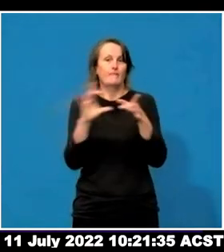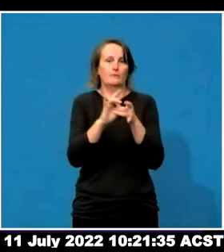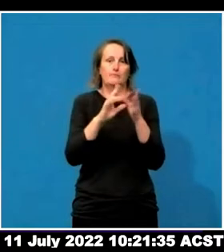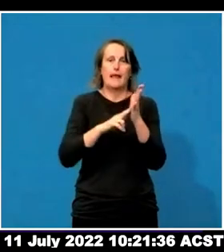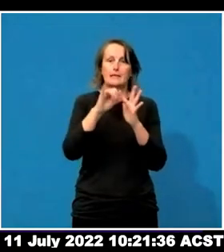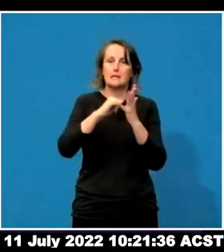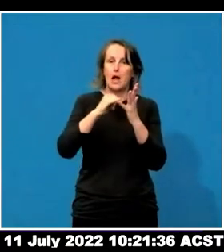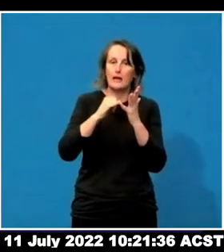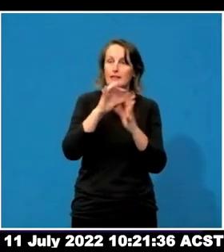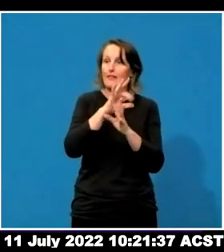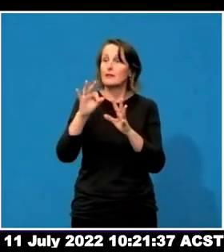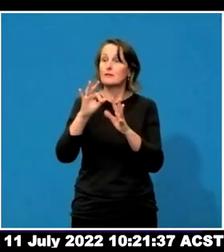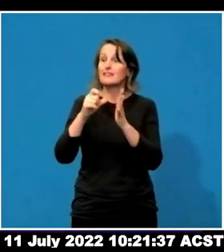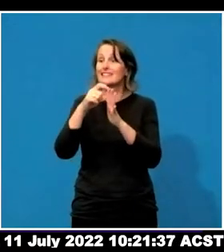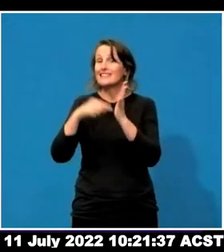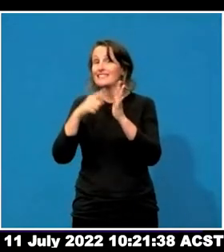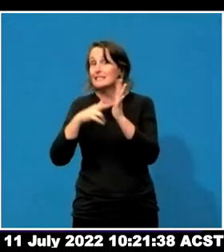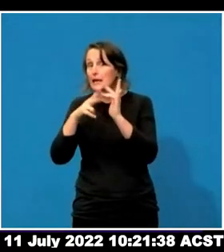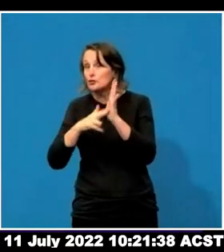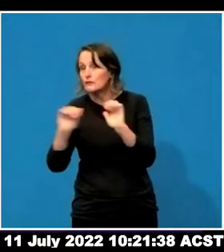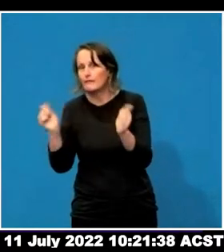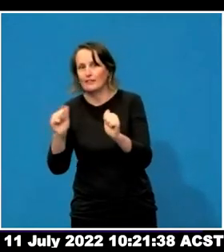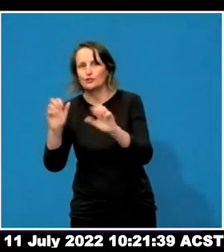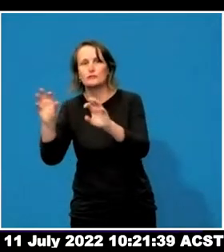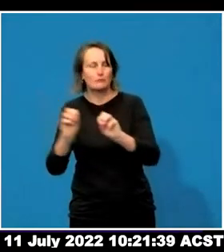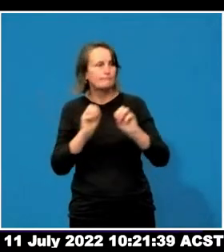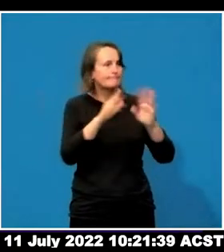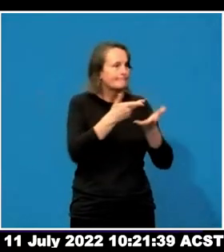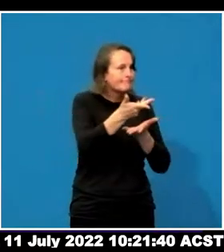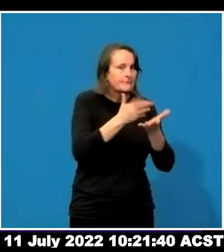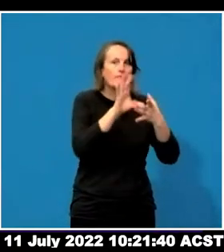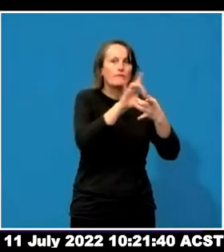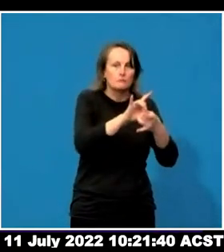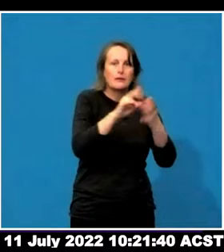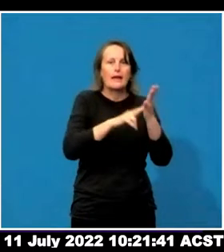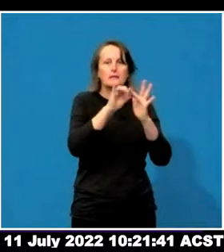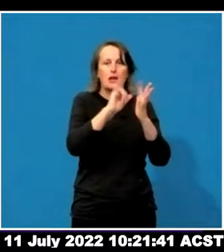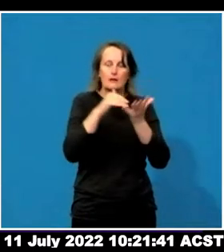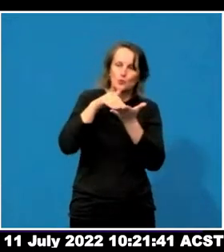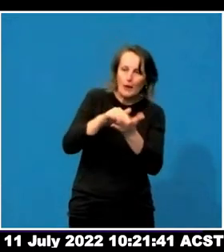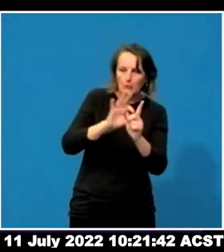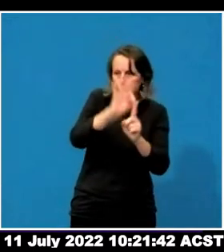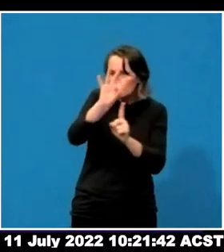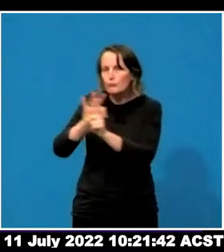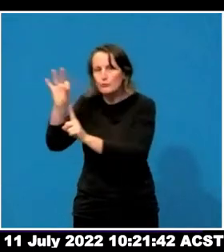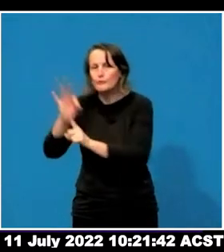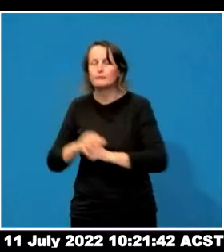detention. But the systemic issues that were exposed at Public hearings 11 and 15, which